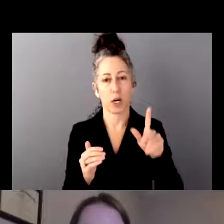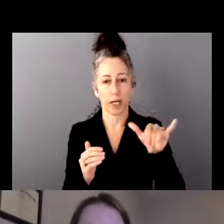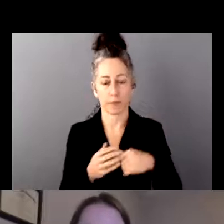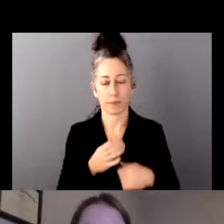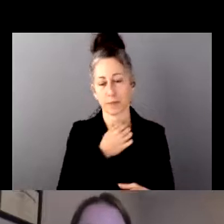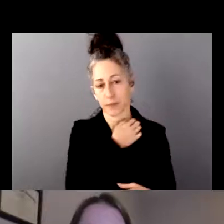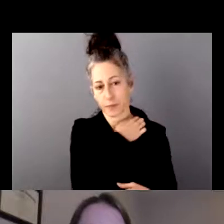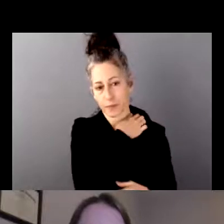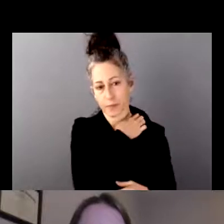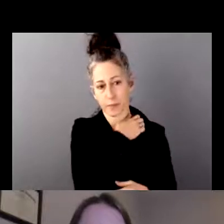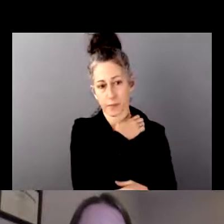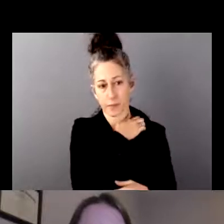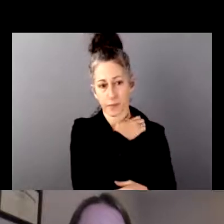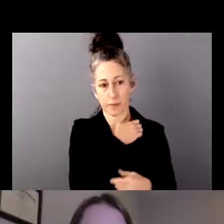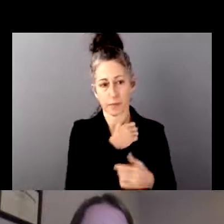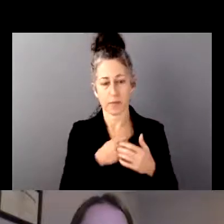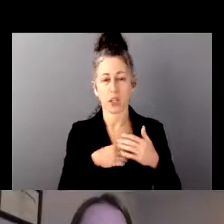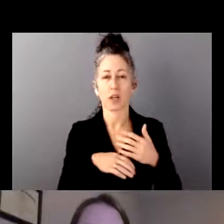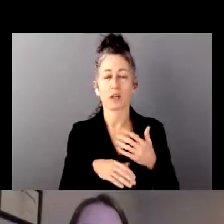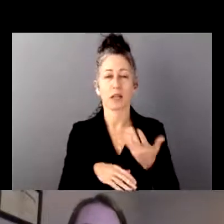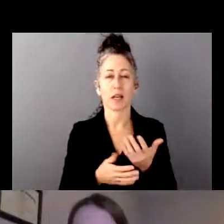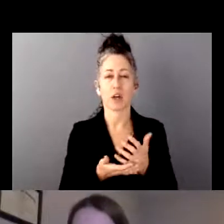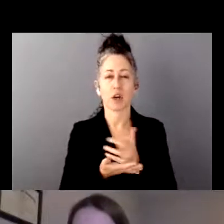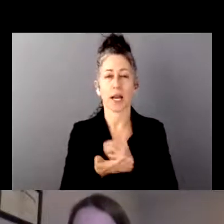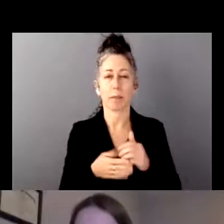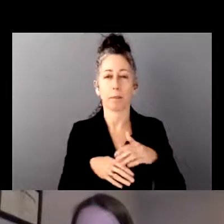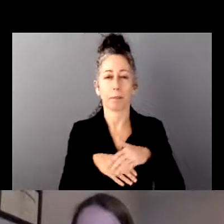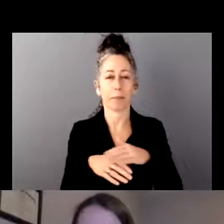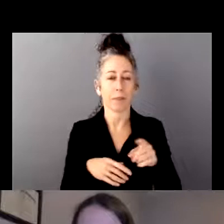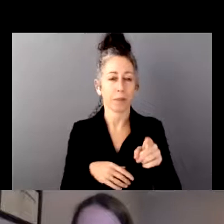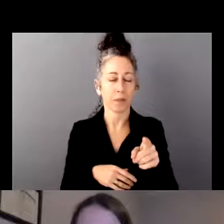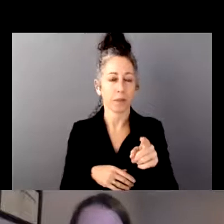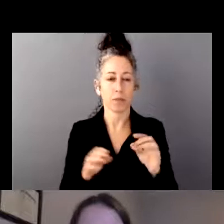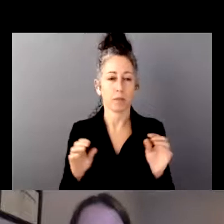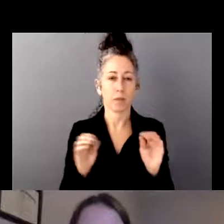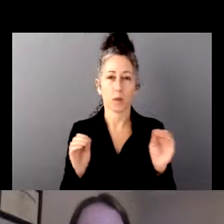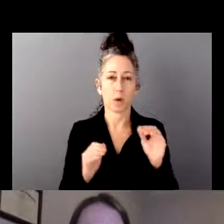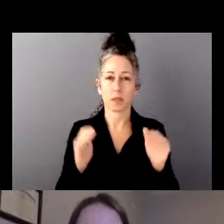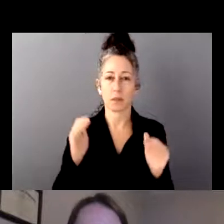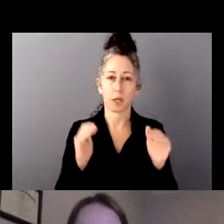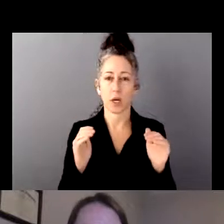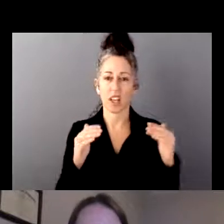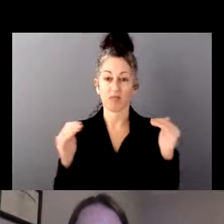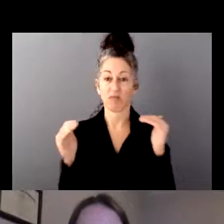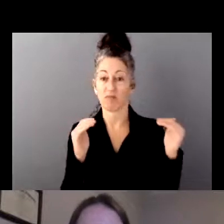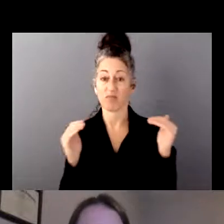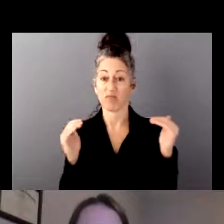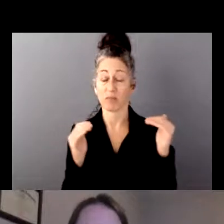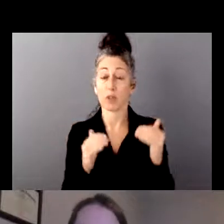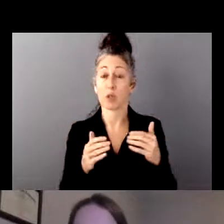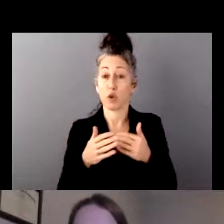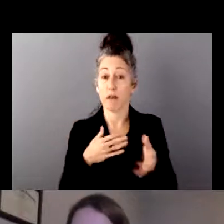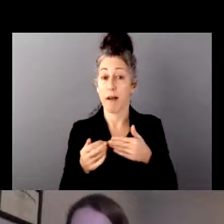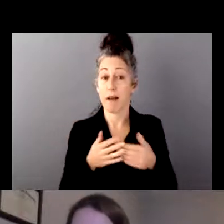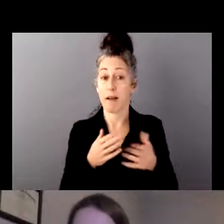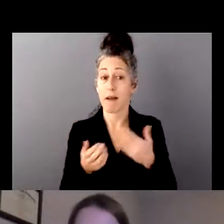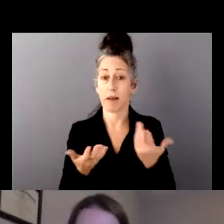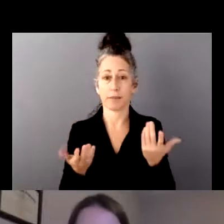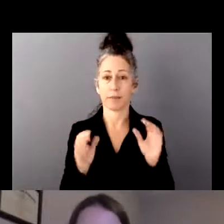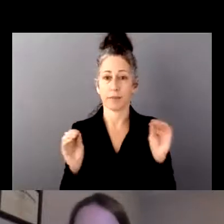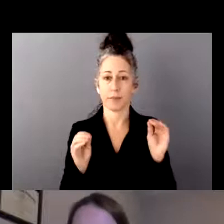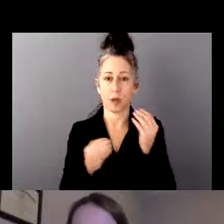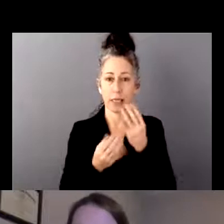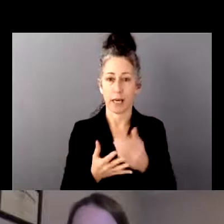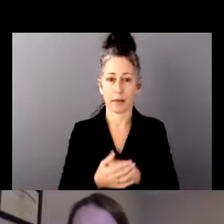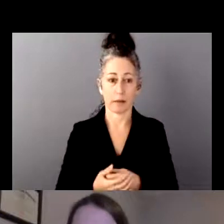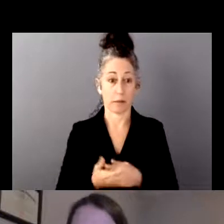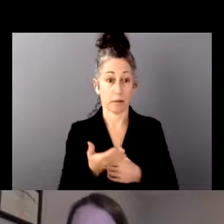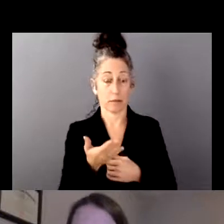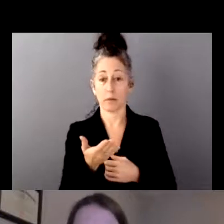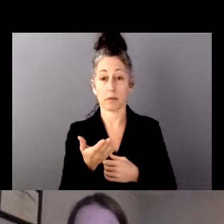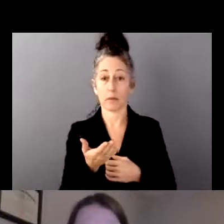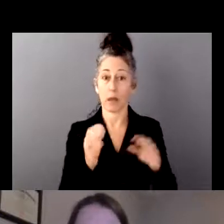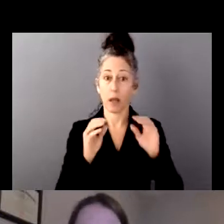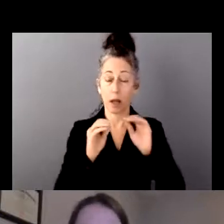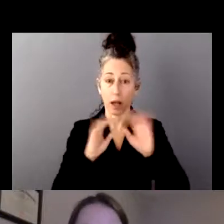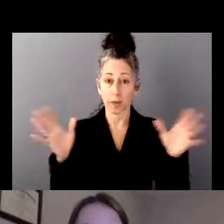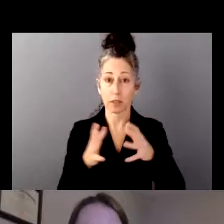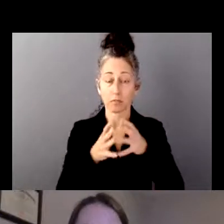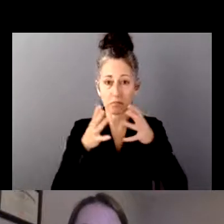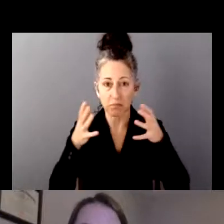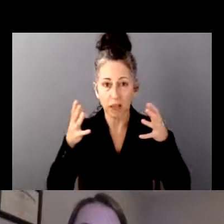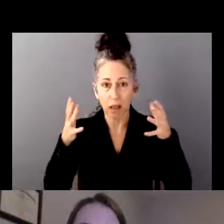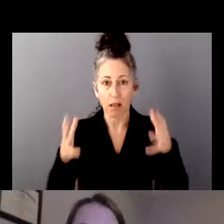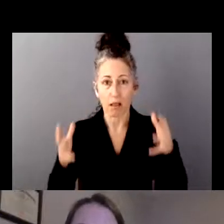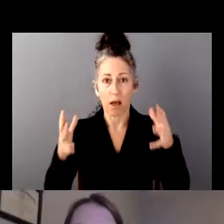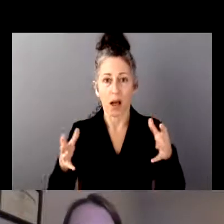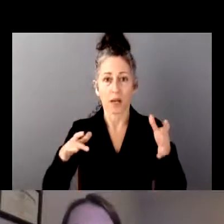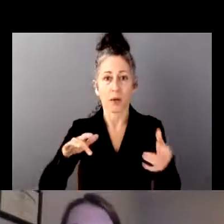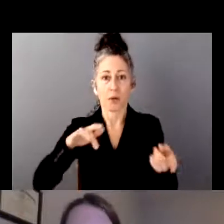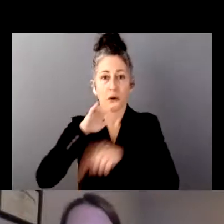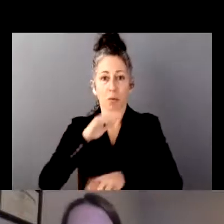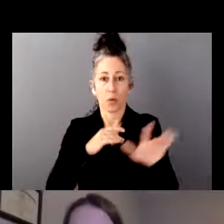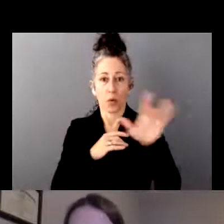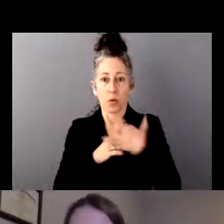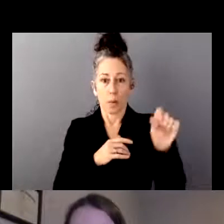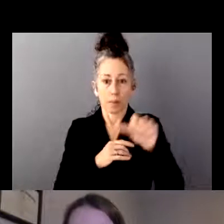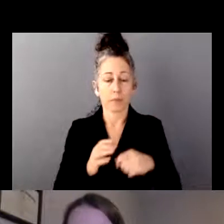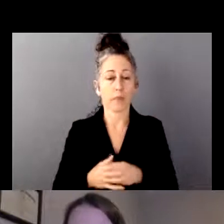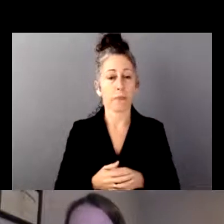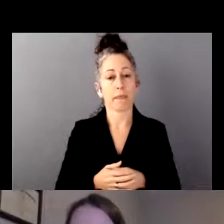Any in this cream, yellowish color, there's not currently a disparity in that county. Anything in gray, we just don't have data. So, there's obviously a lot of counties that we don't have data for in this. Over here on the right is where my model would predict disparities